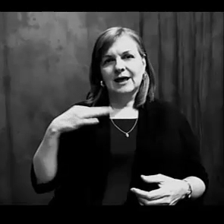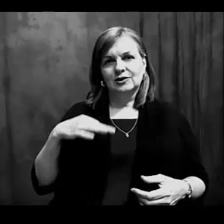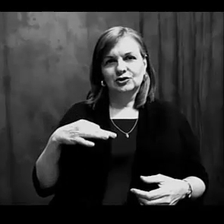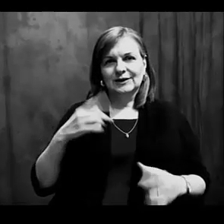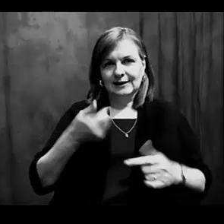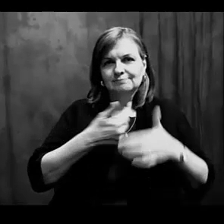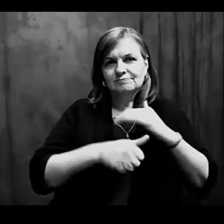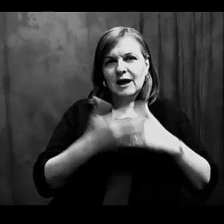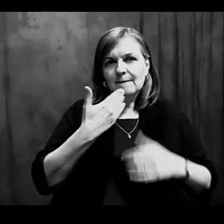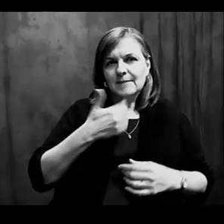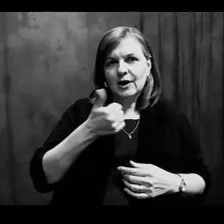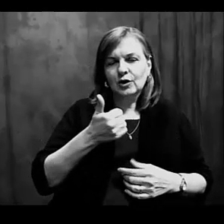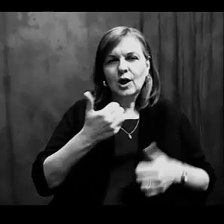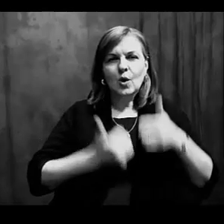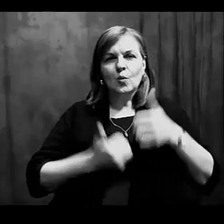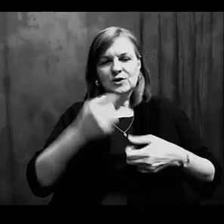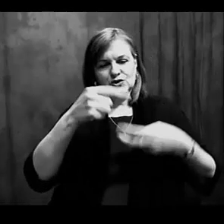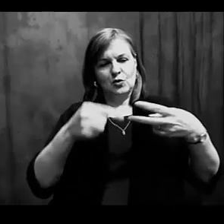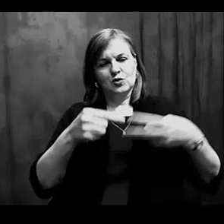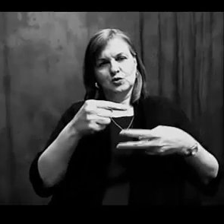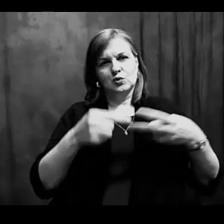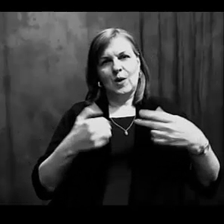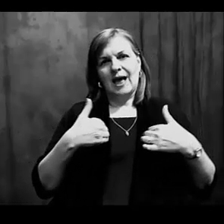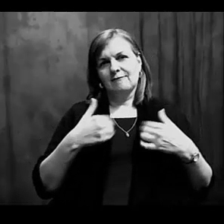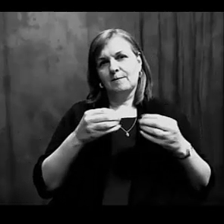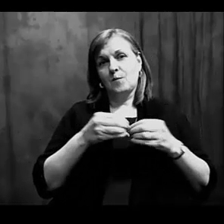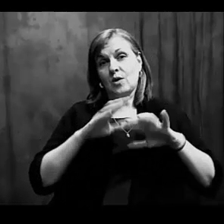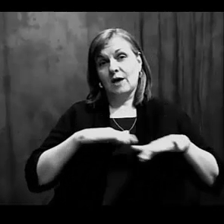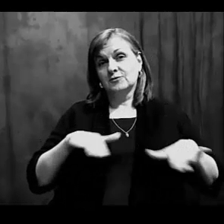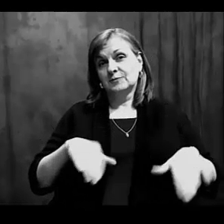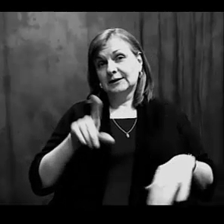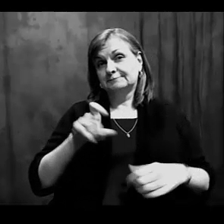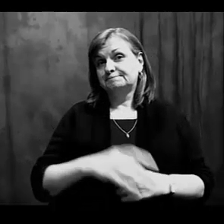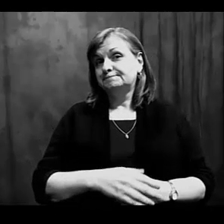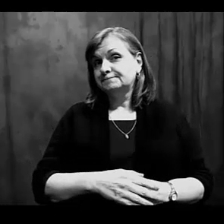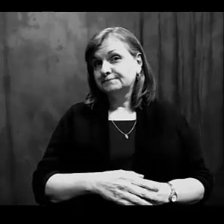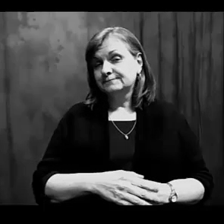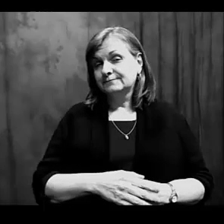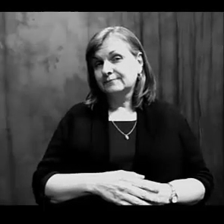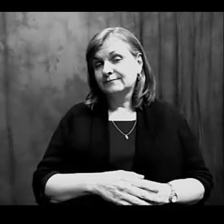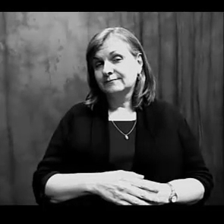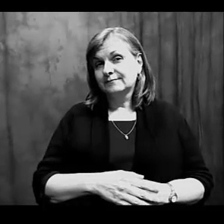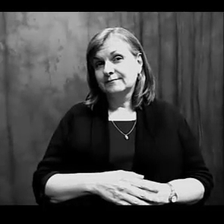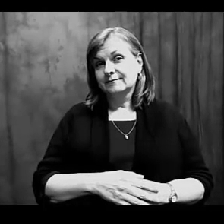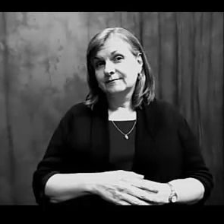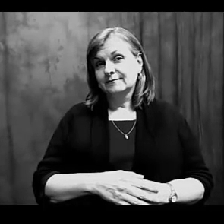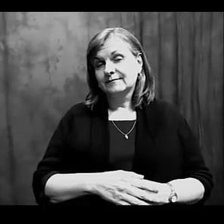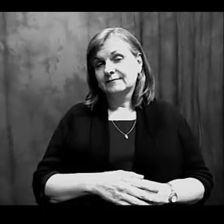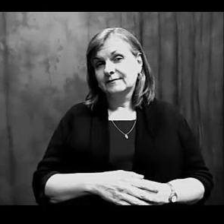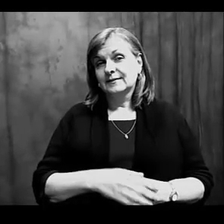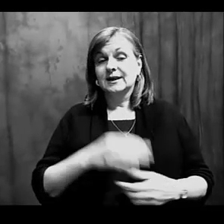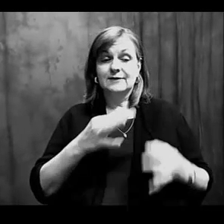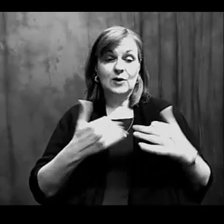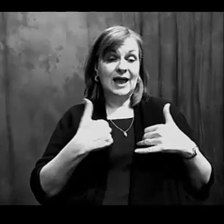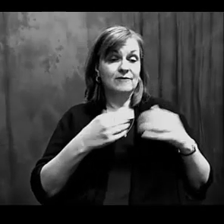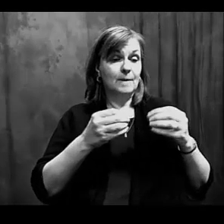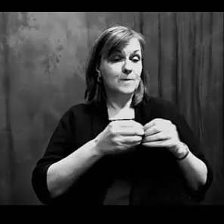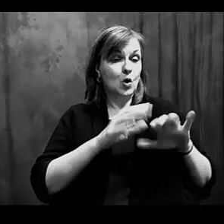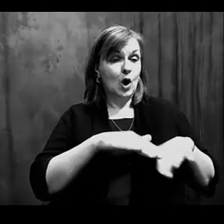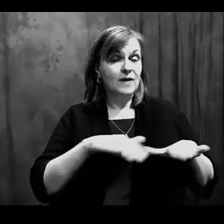at an advantage -- right?? which one of these is gonna have more offspring?? more offspring